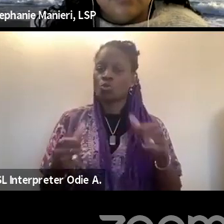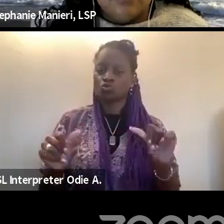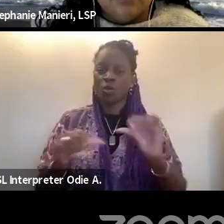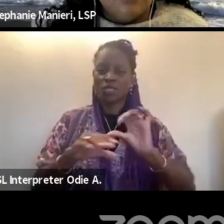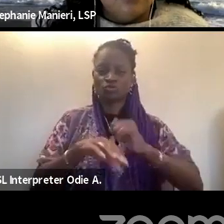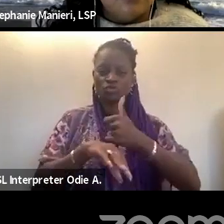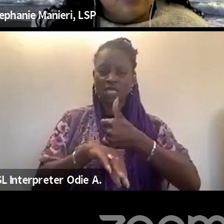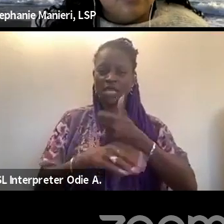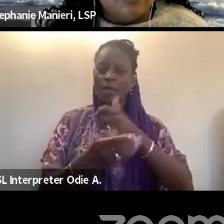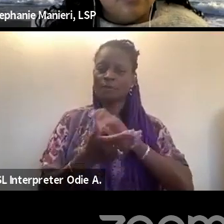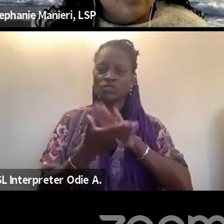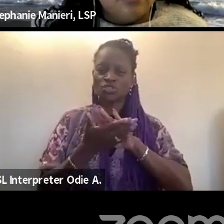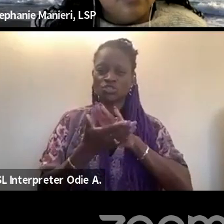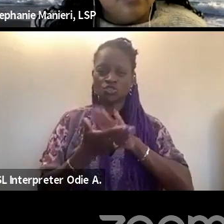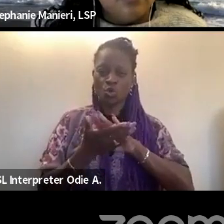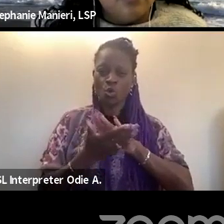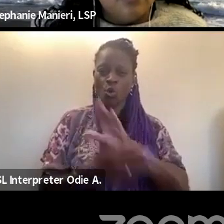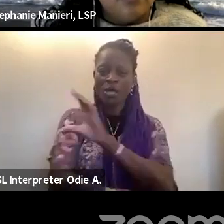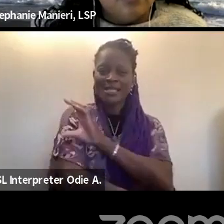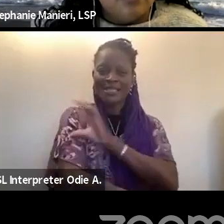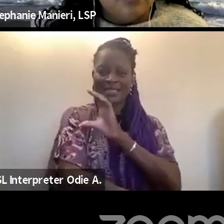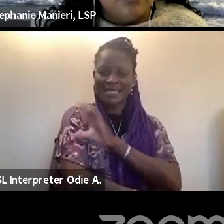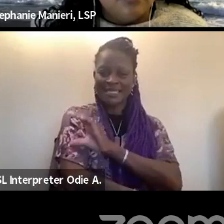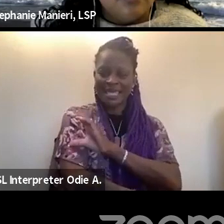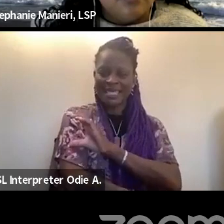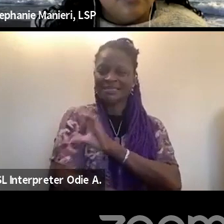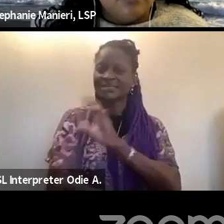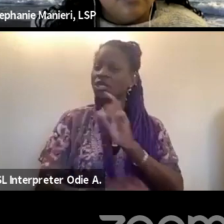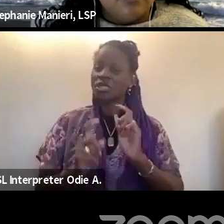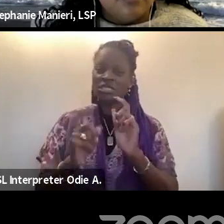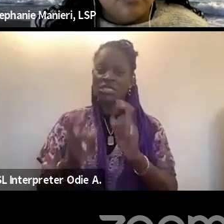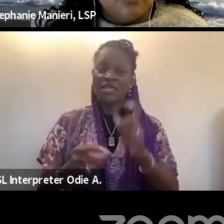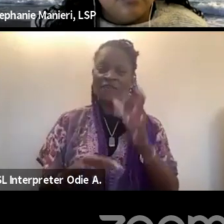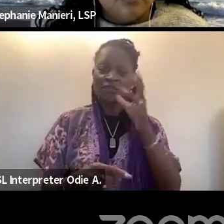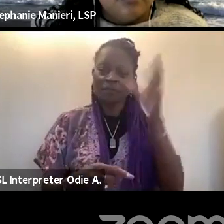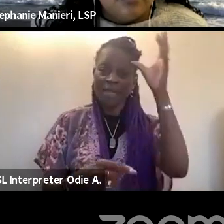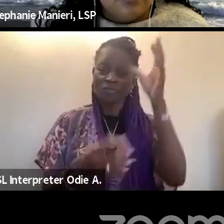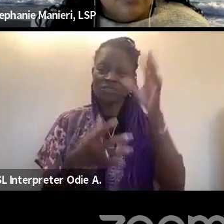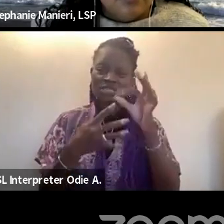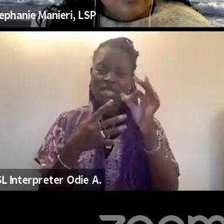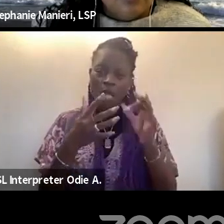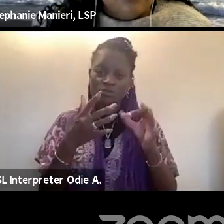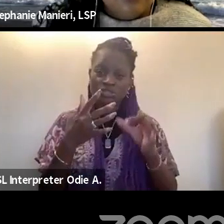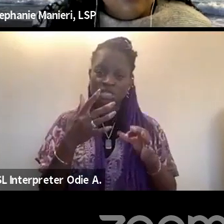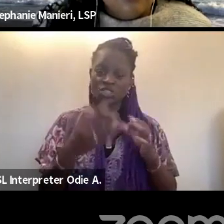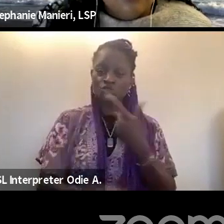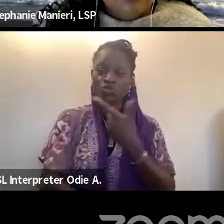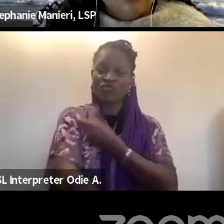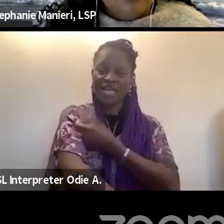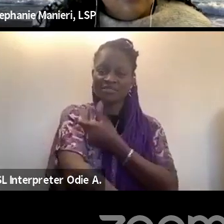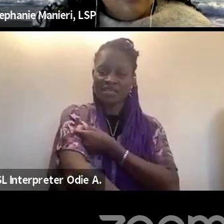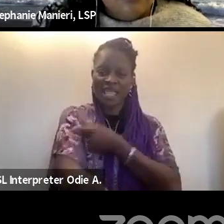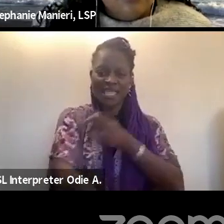clinics to give parents an option to vaccinate their children. They also will be encouraging them to go